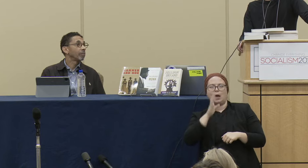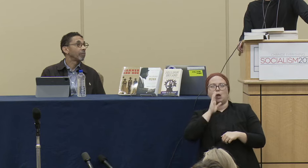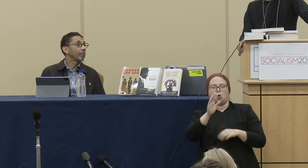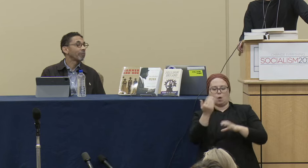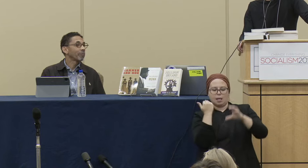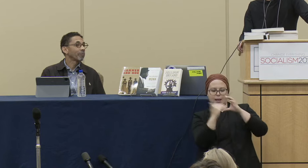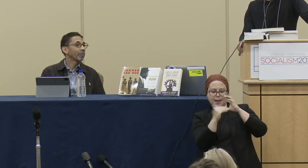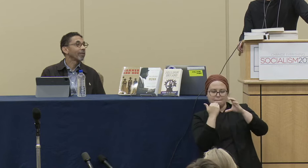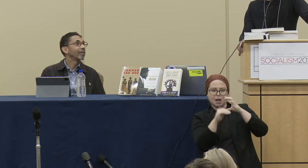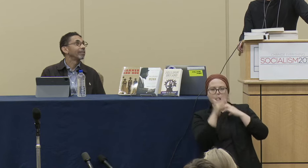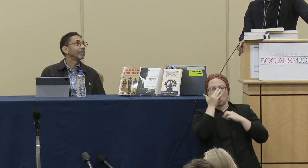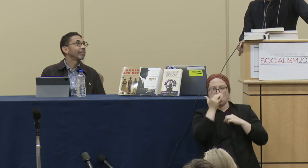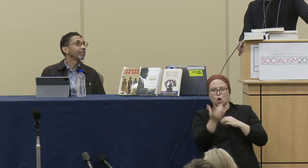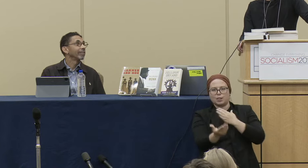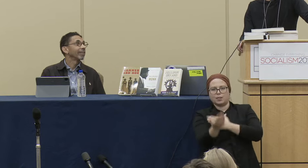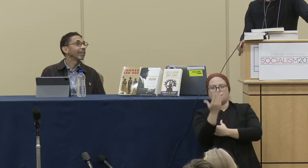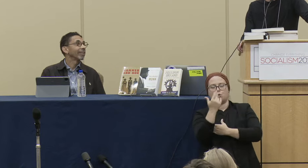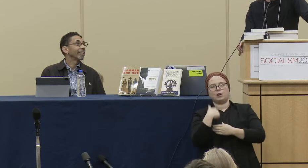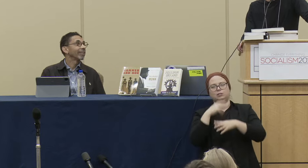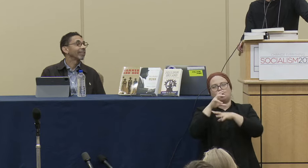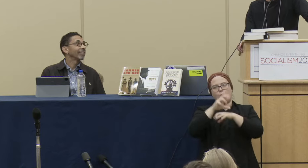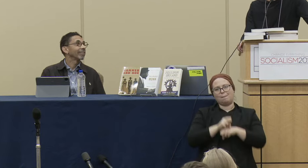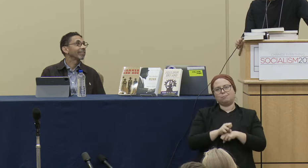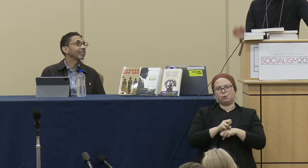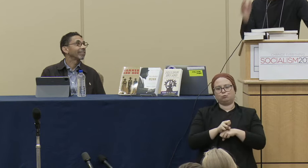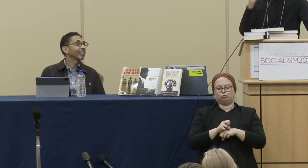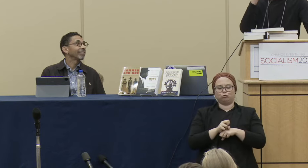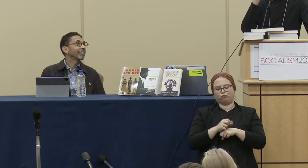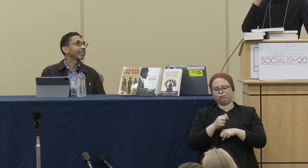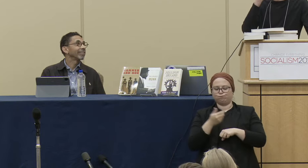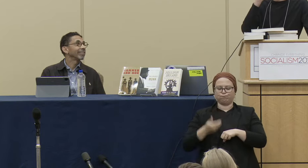6:00 a.m. on the east coast. And I will send emails early in